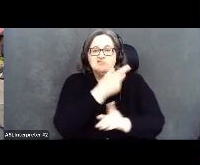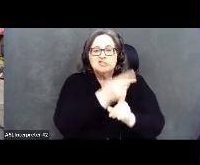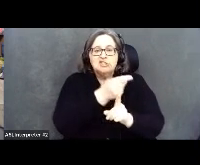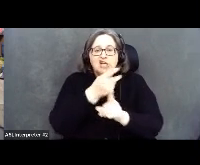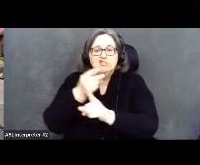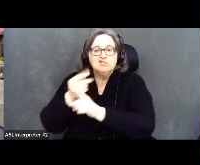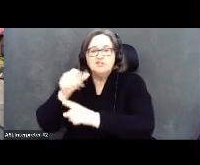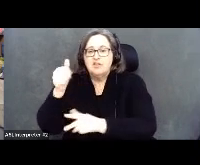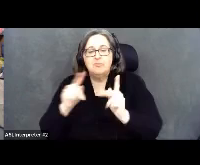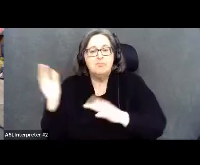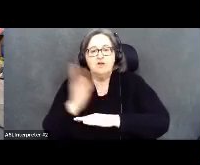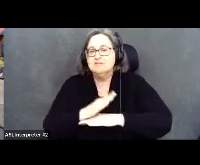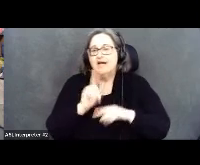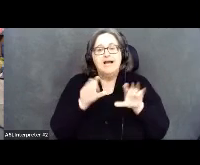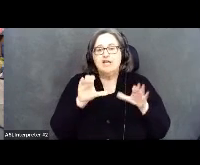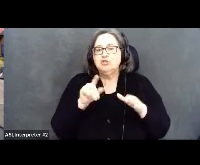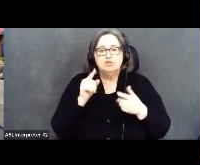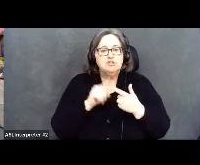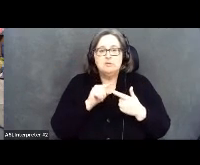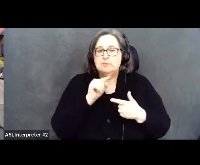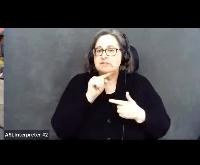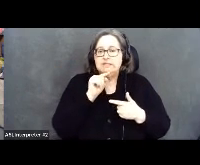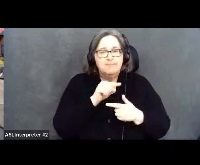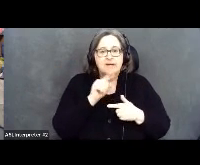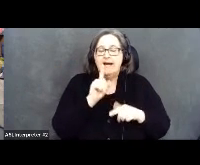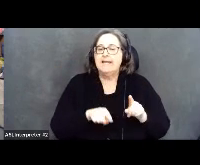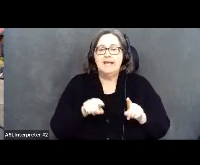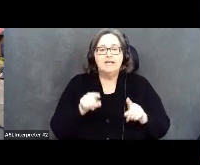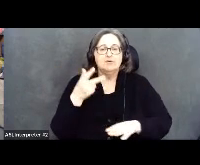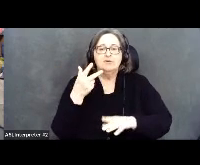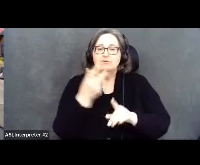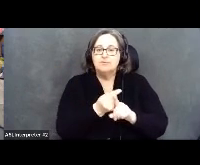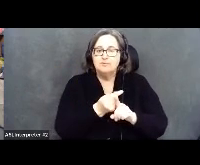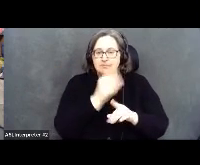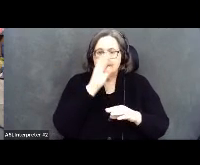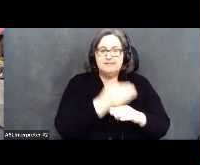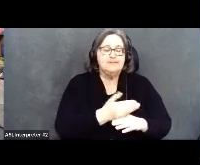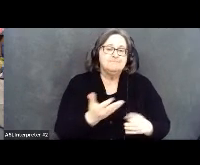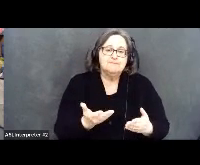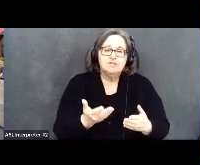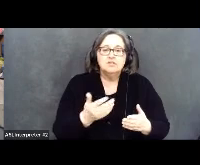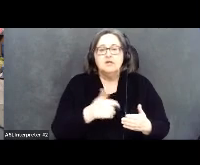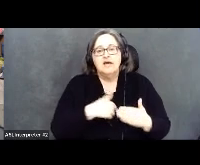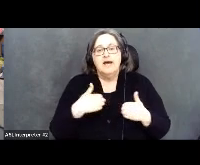I cannot do it to him for some reason. I cannot do it. I have the ambulance coming in,